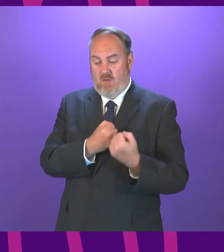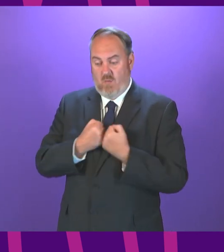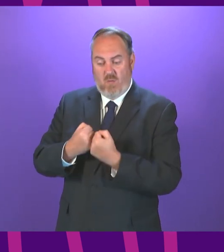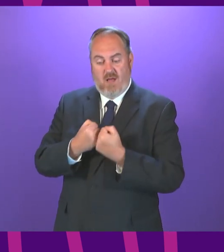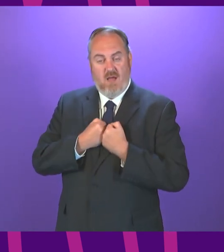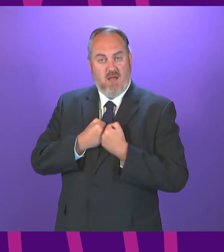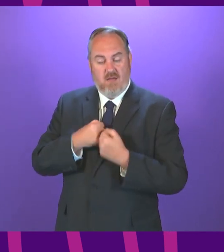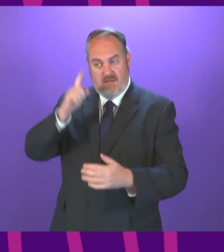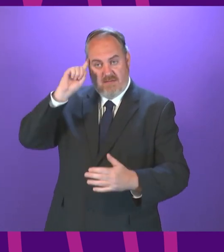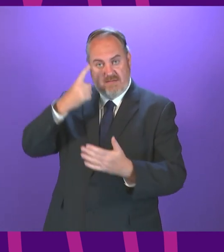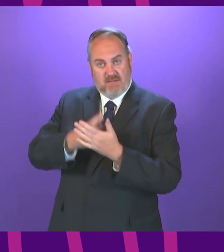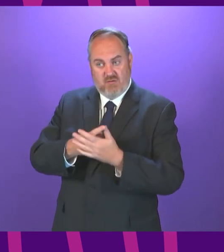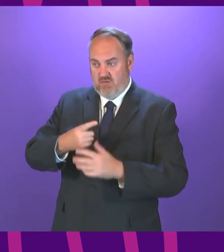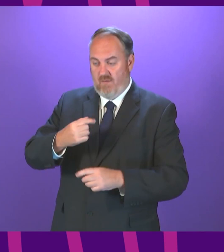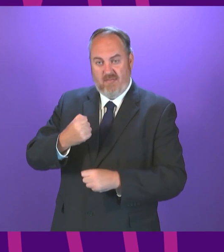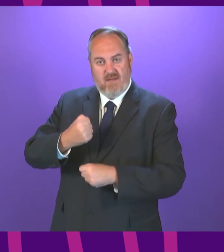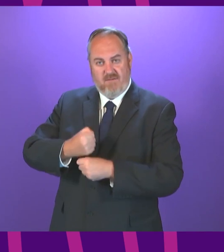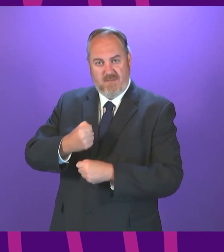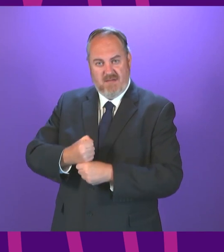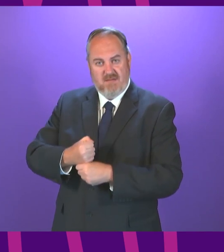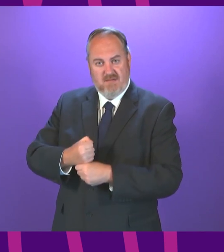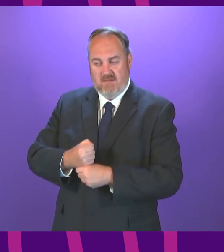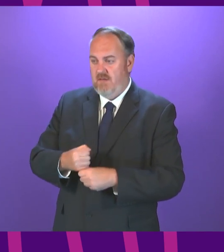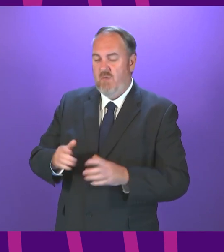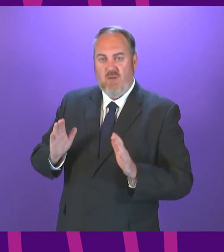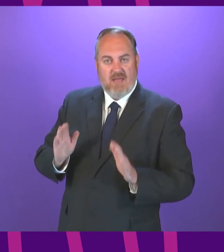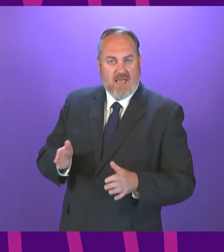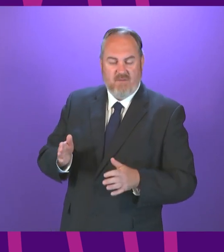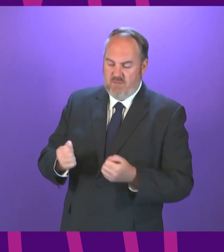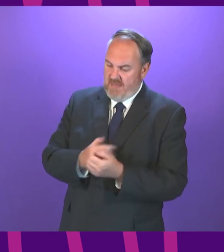because it would be unconscionable to take an approach to the virus that, in effect,